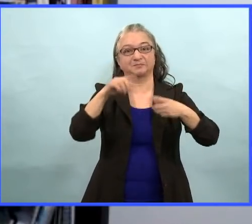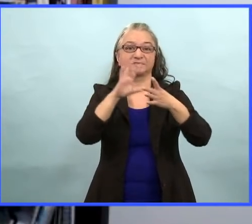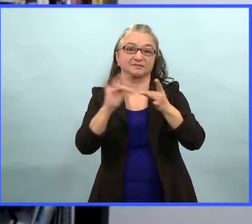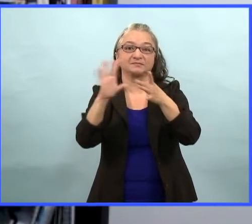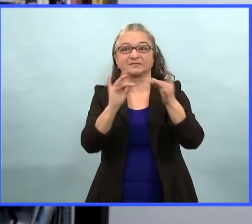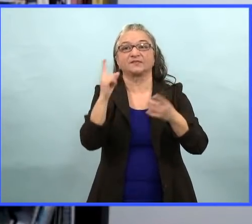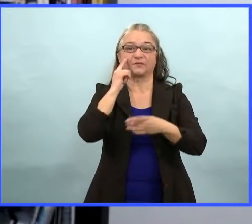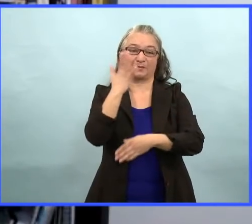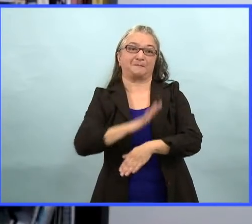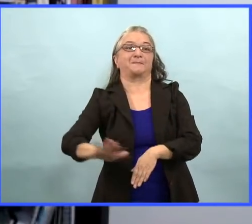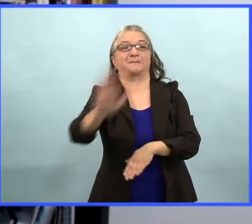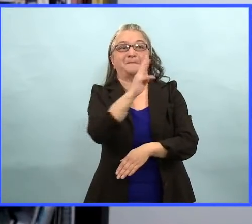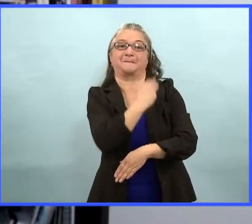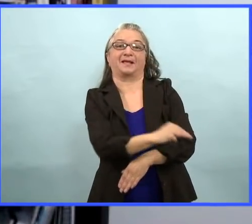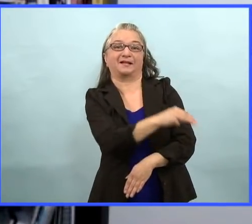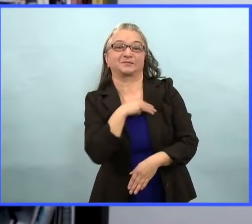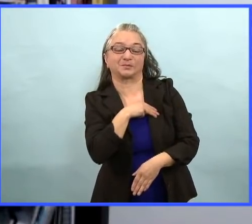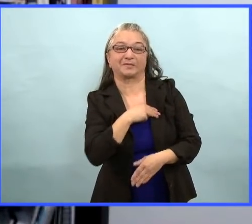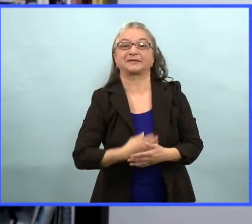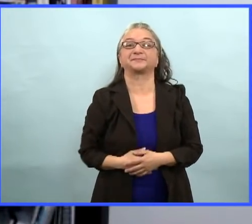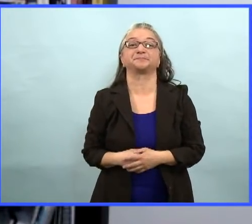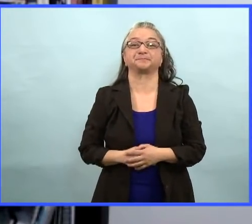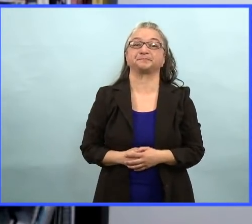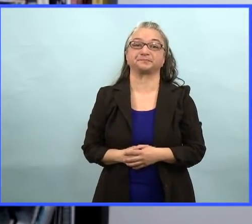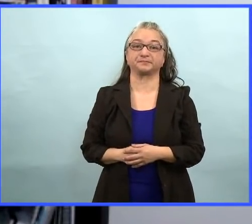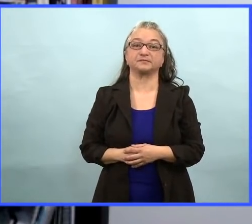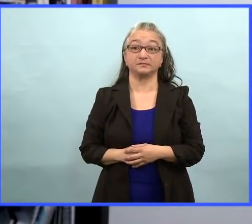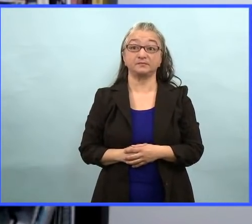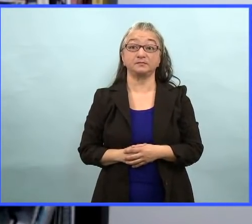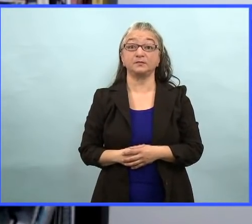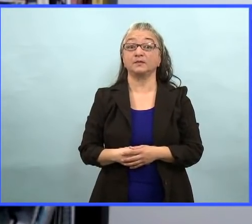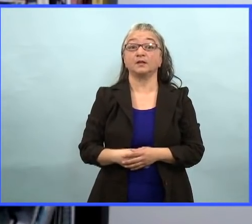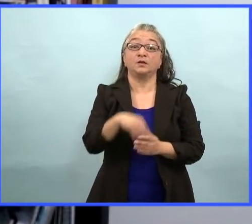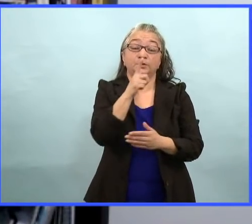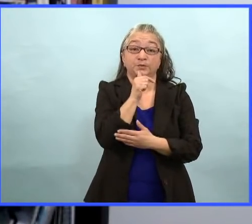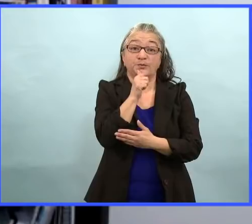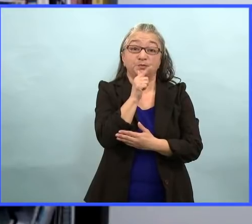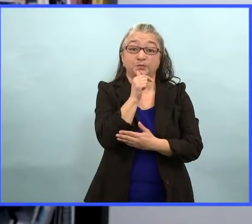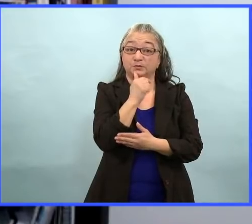the vaccine program specifically as it relates to people who are black indigenous or people of